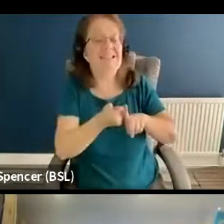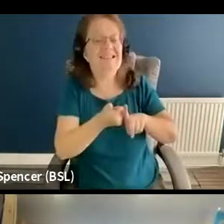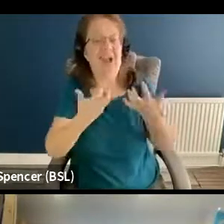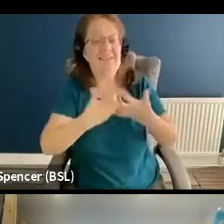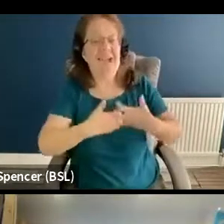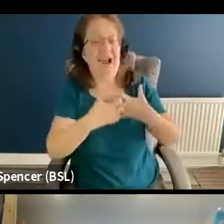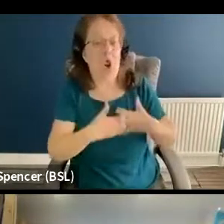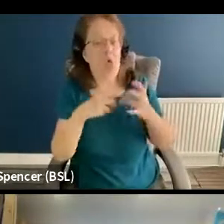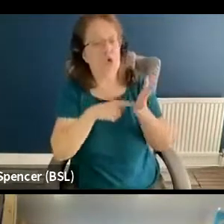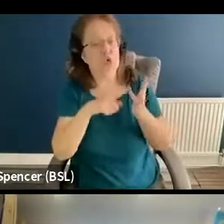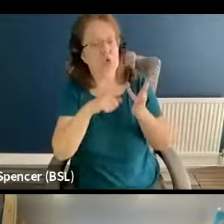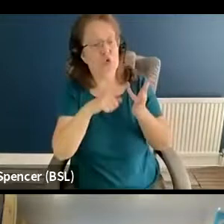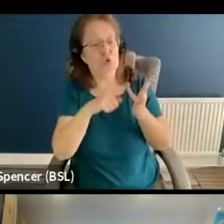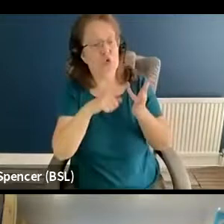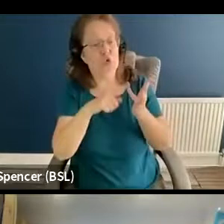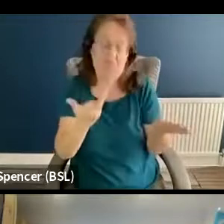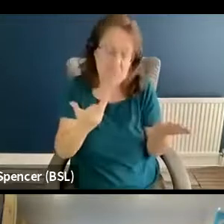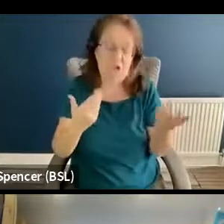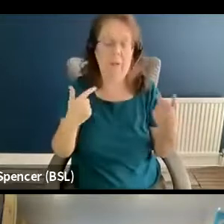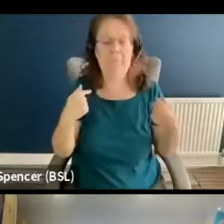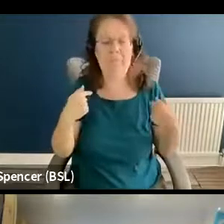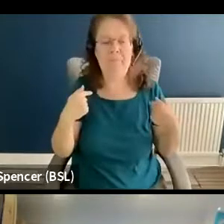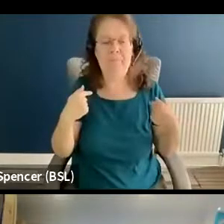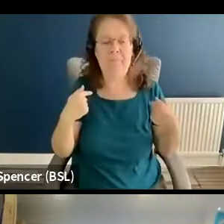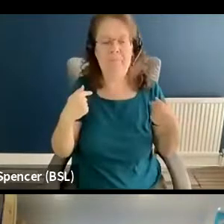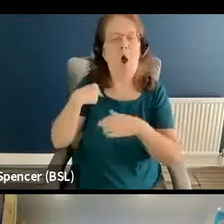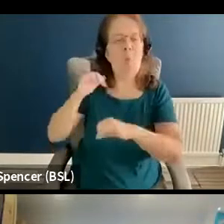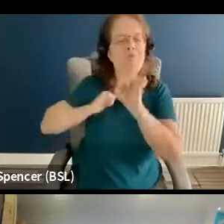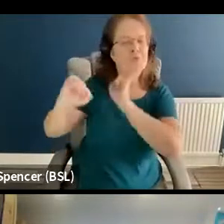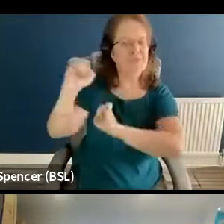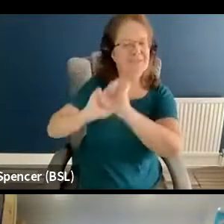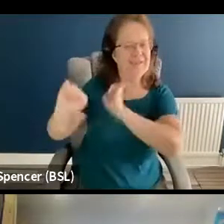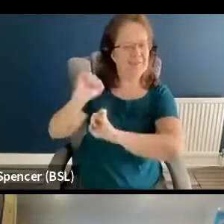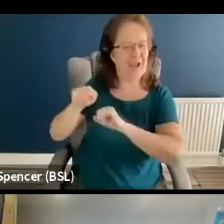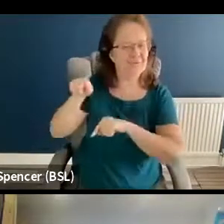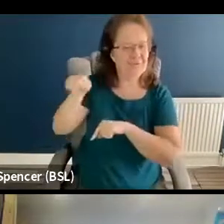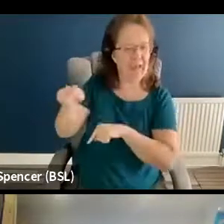the work to be accessible. So I do just want to defend them that they're not saying that there